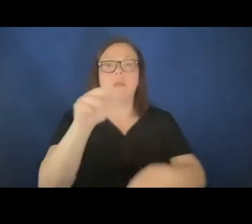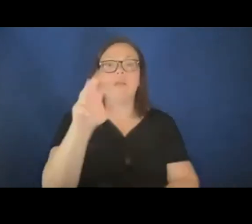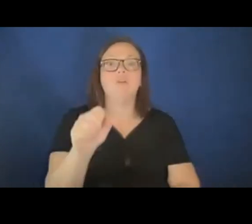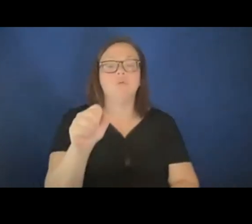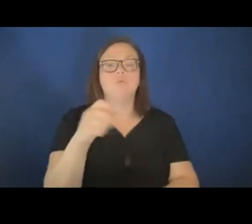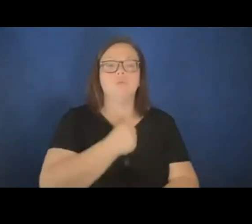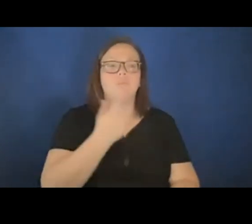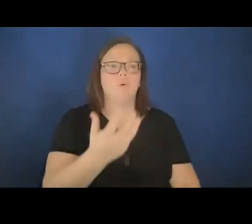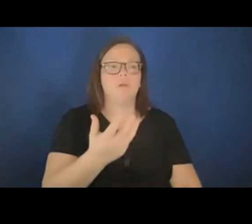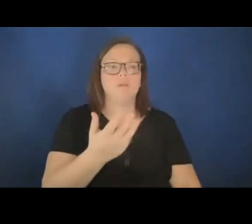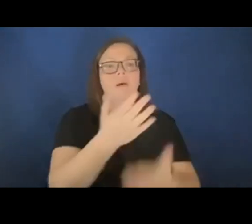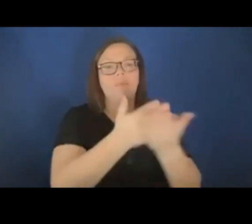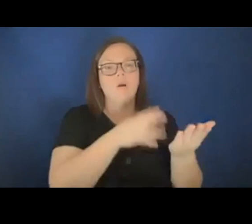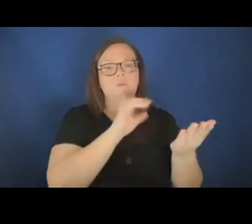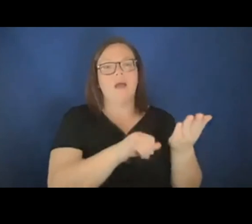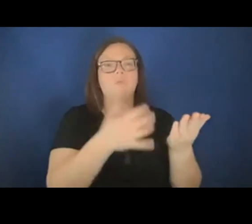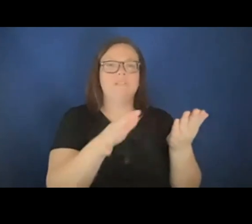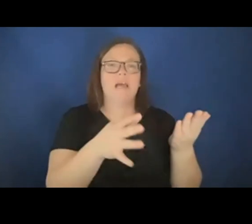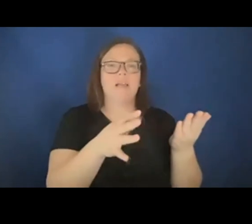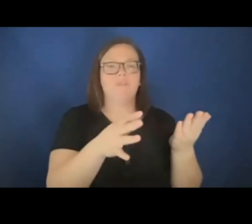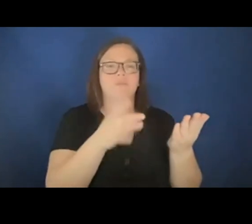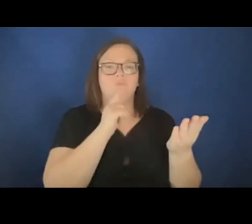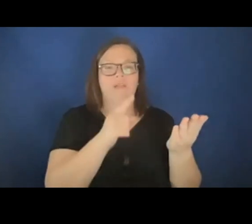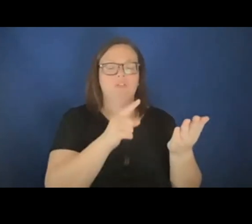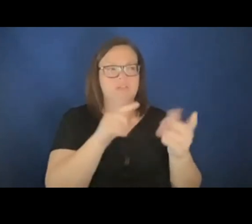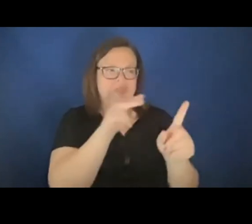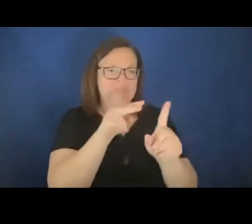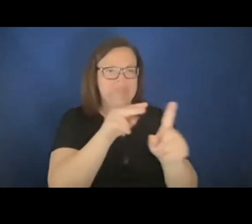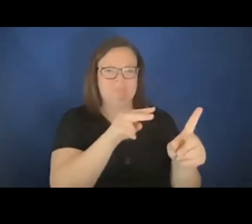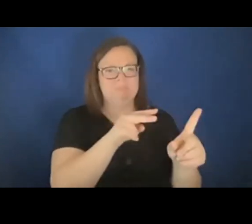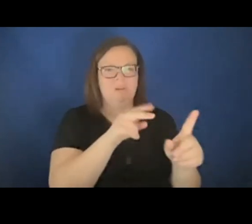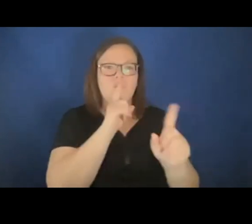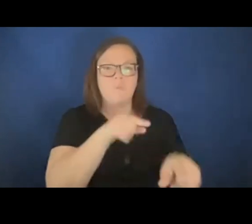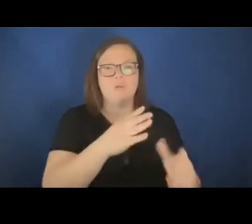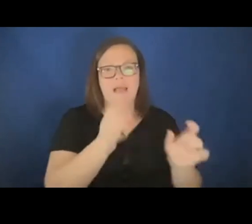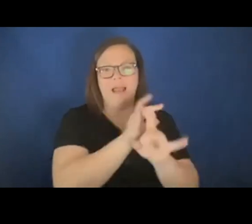of which was to sort of troll reporters who hate poetry a little bit, and part of it was